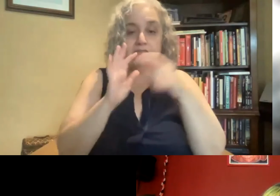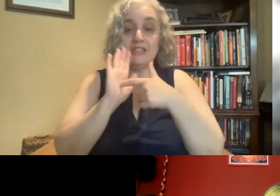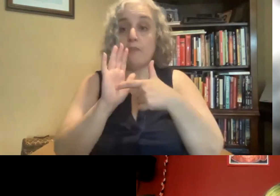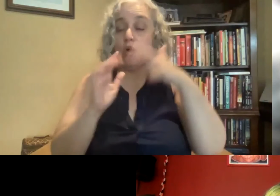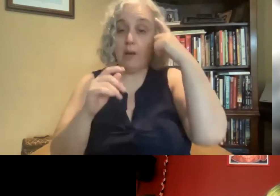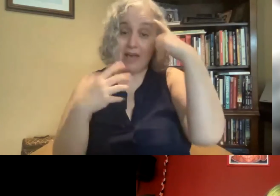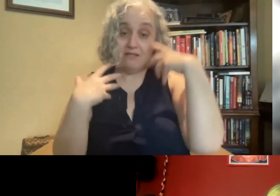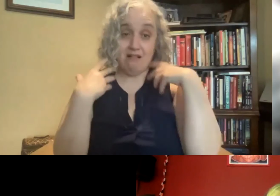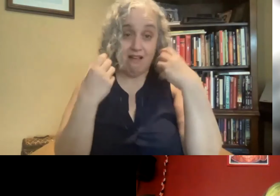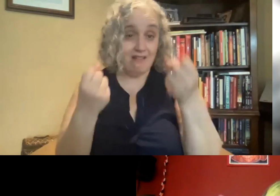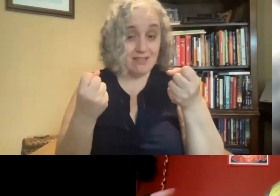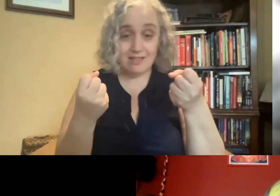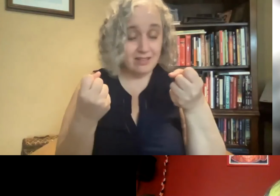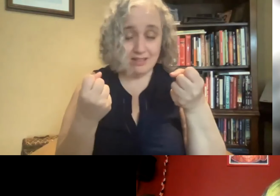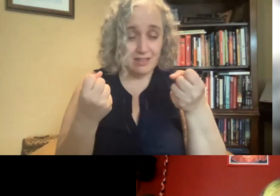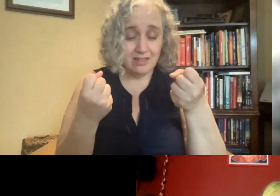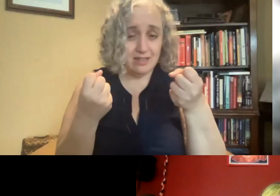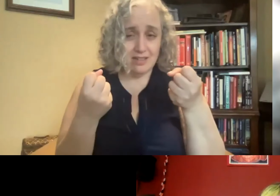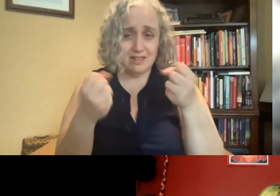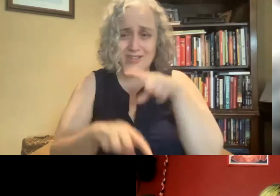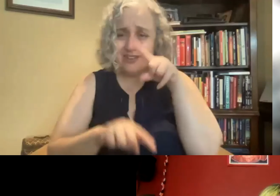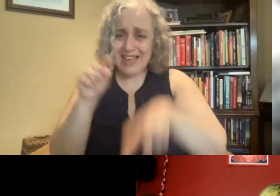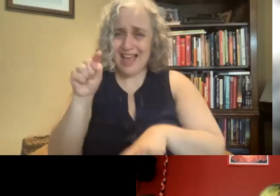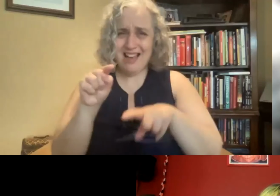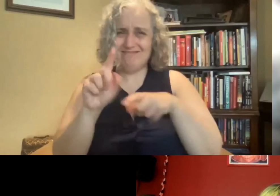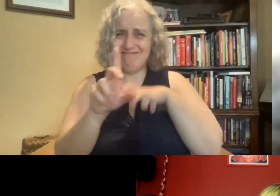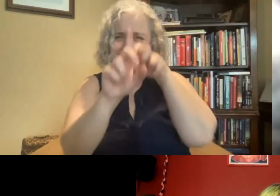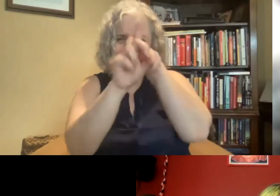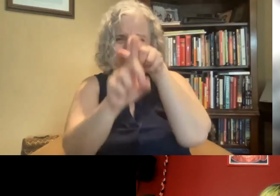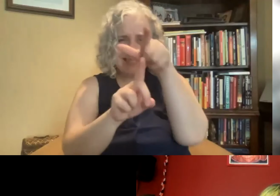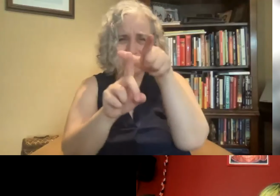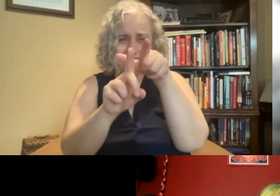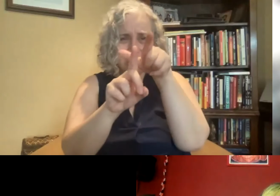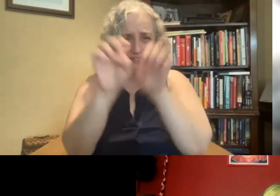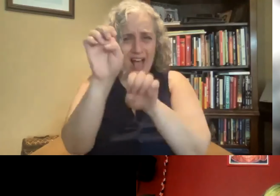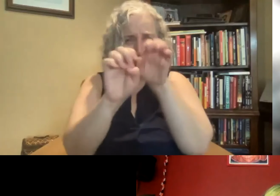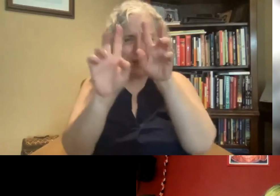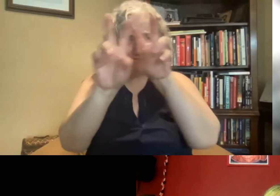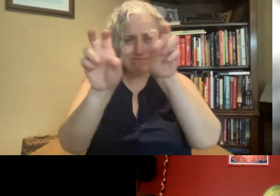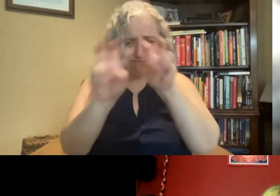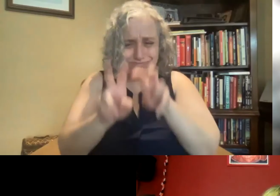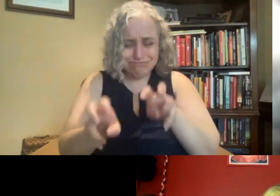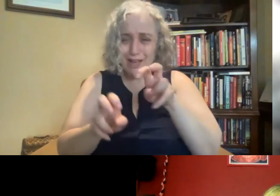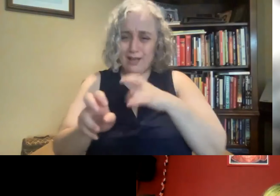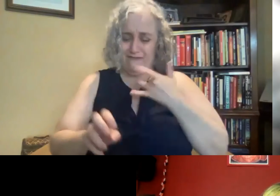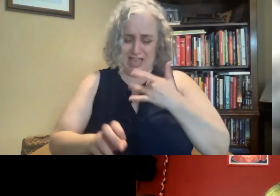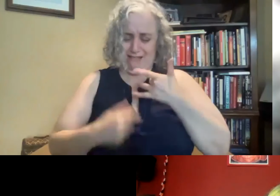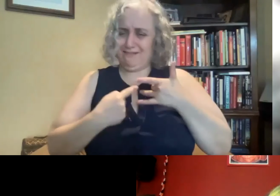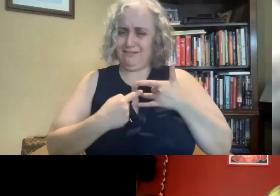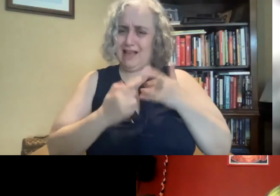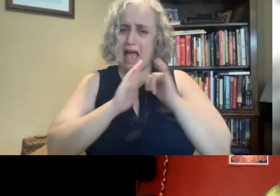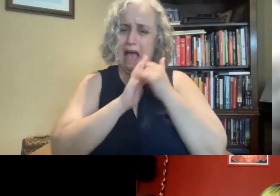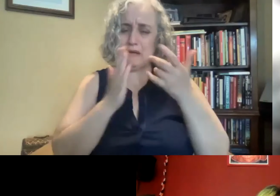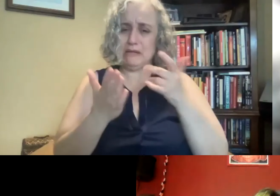you can't measure an emotion. I can't even tell you exactly what my emotions are.